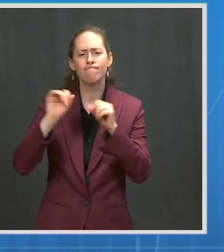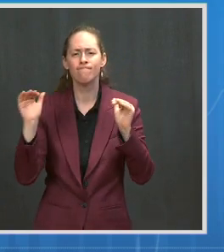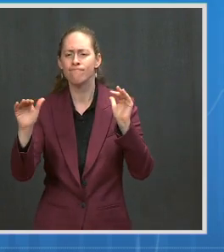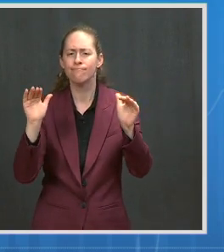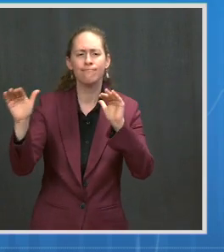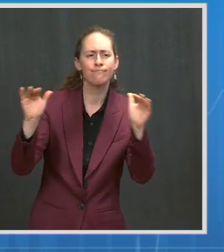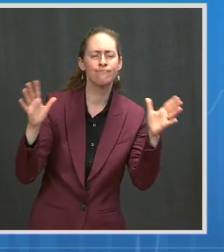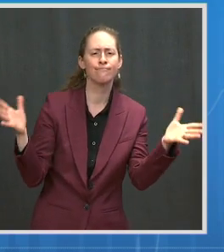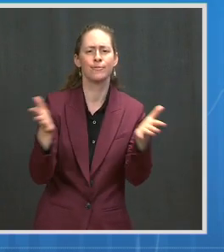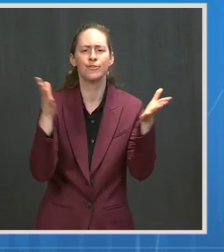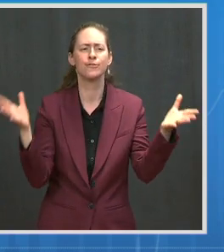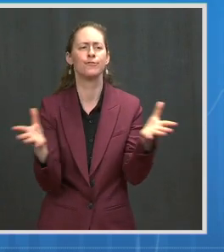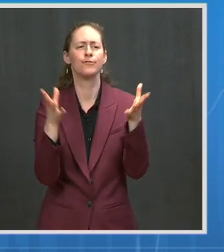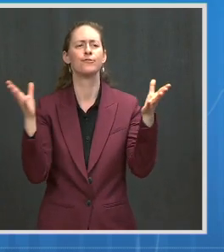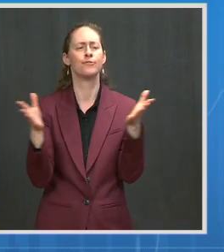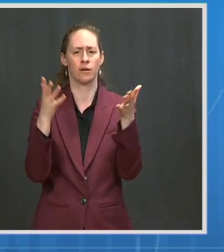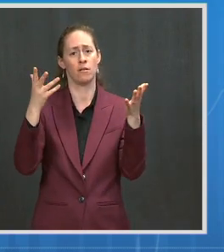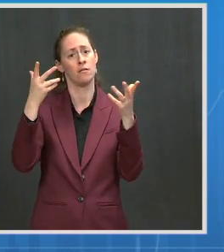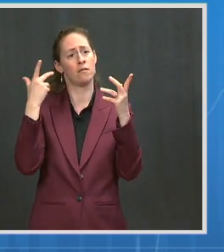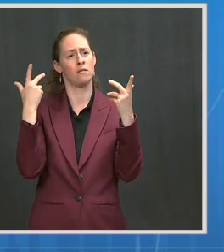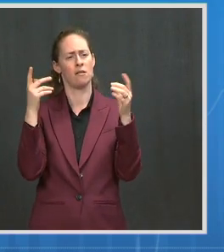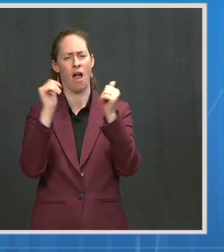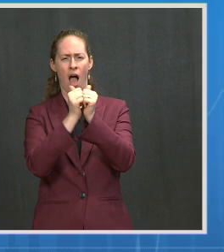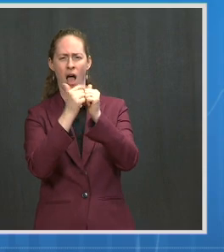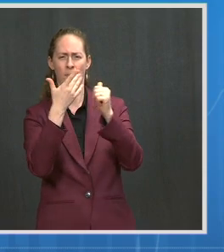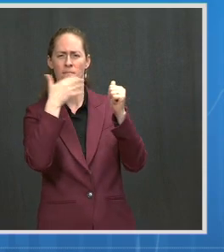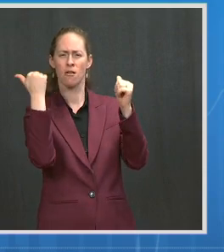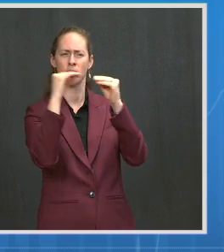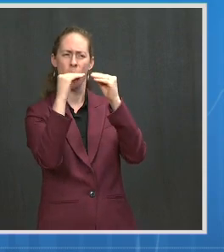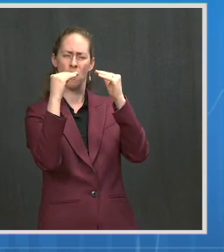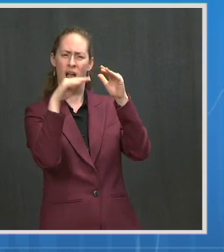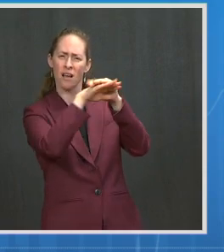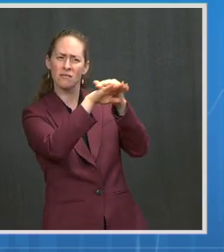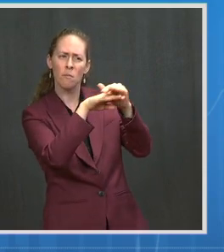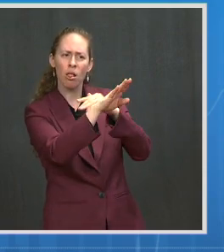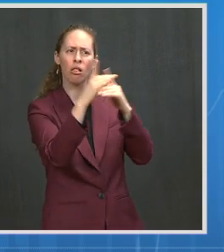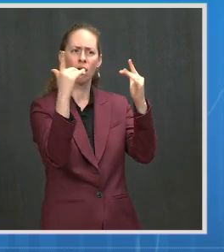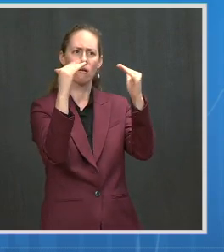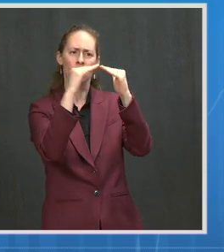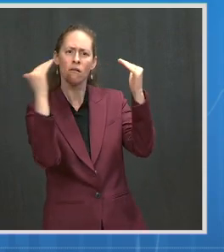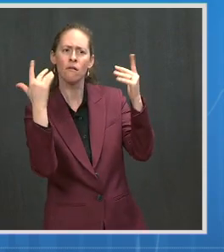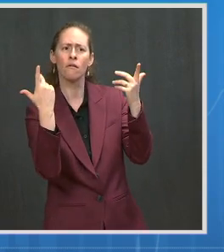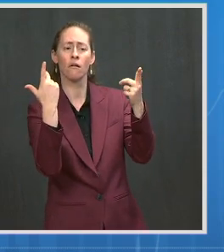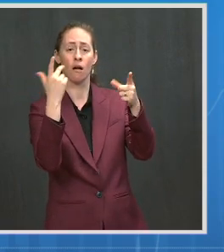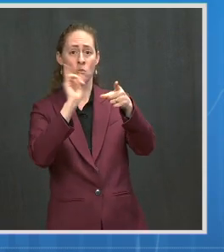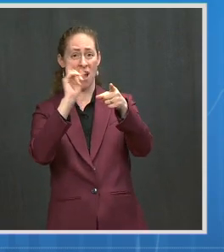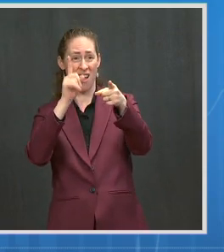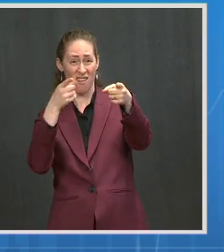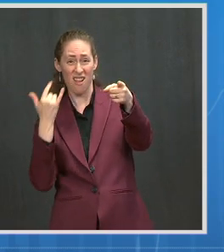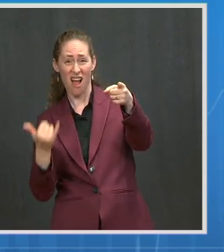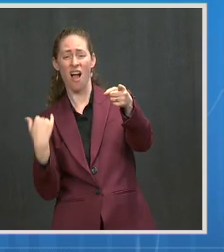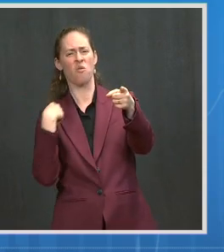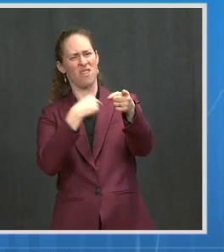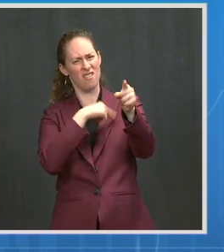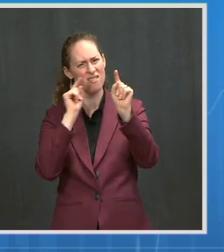We'll need to focus even harder on meeting people where they are. And we'll continue providing the public with the answers they need to get vaccinated.